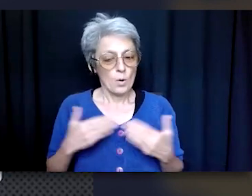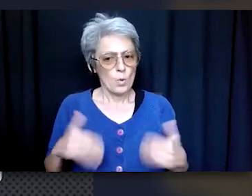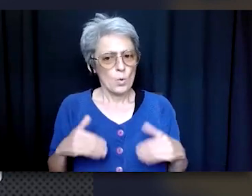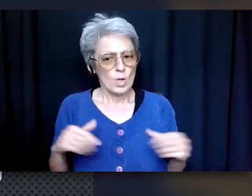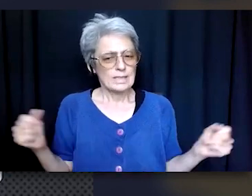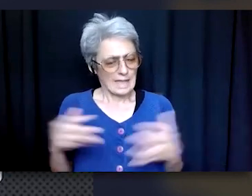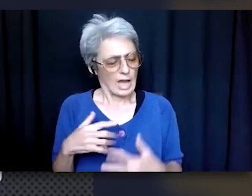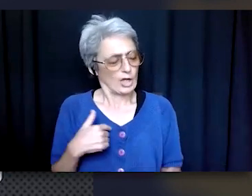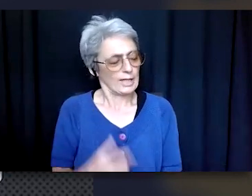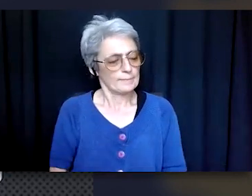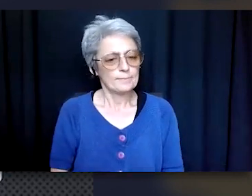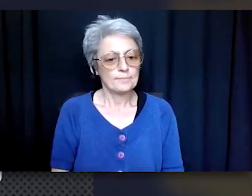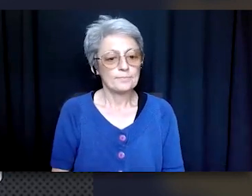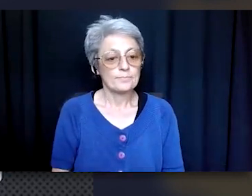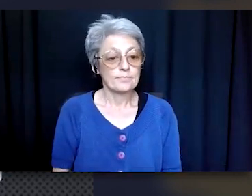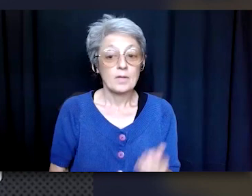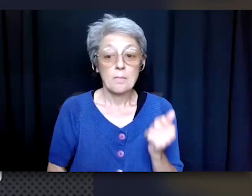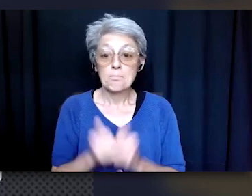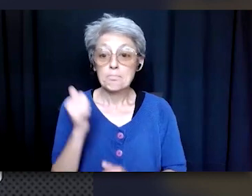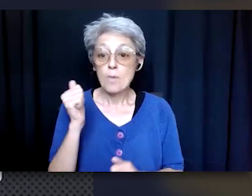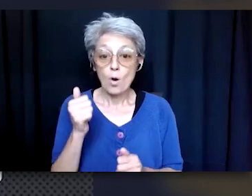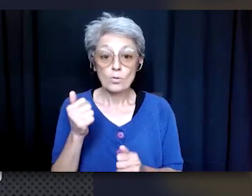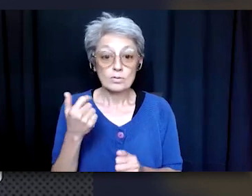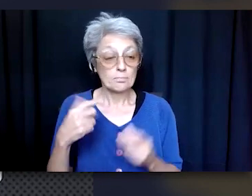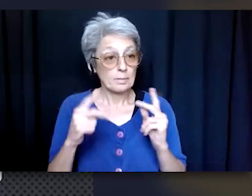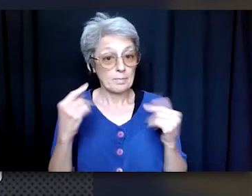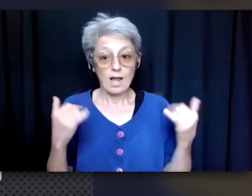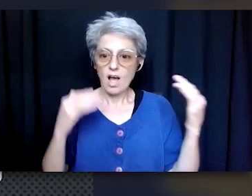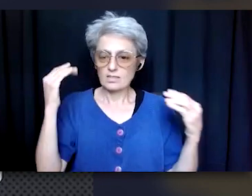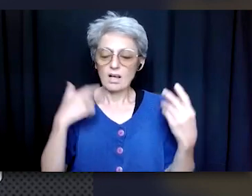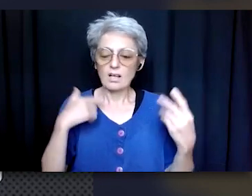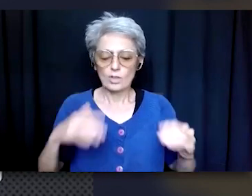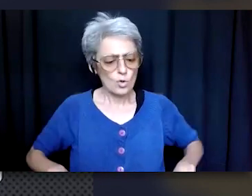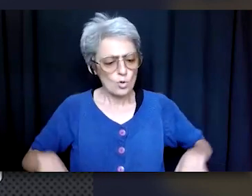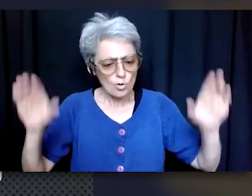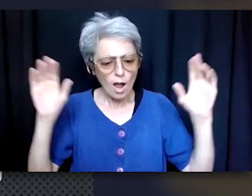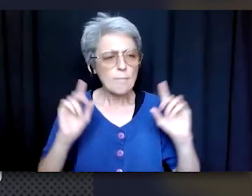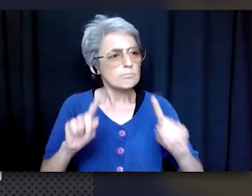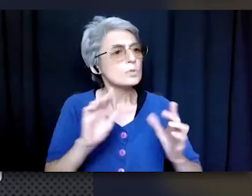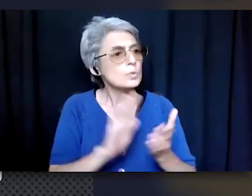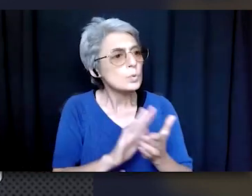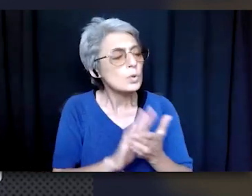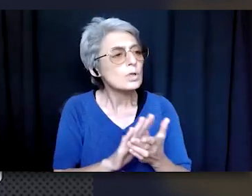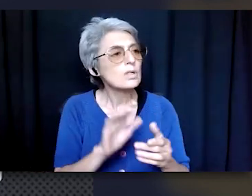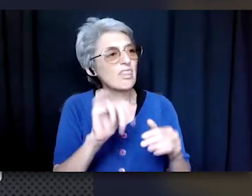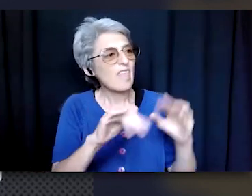have been educated in a system where, in order to get students to a certain learning outcome,